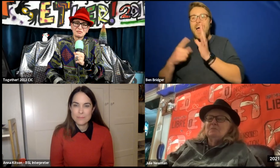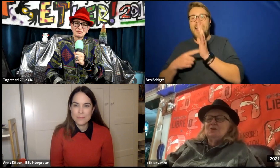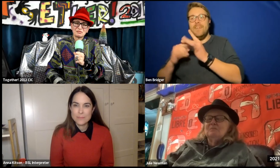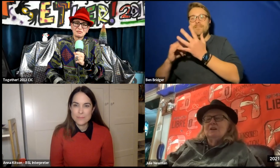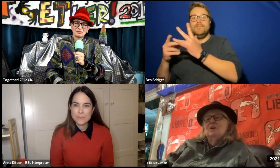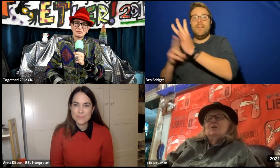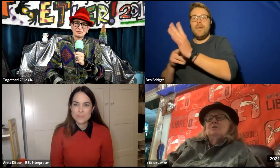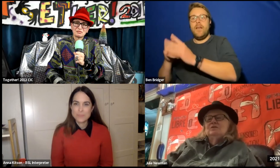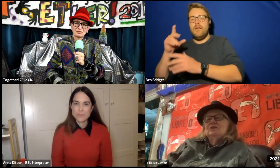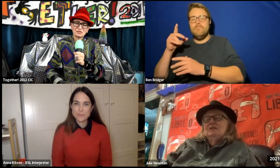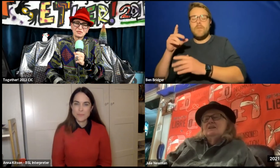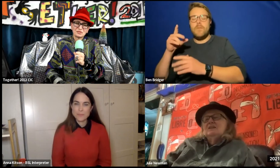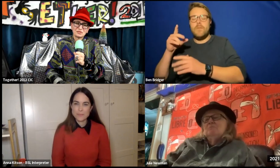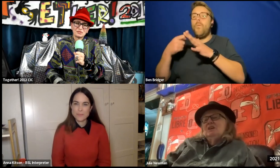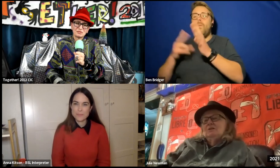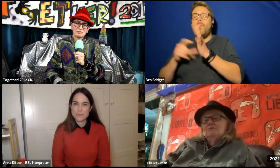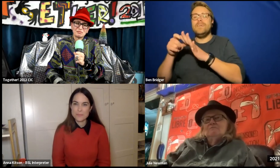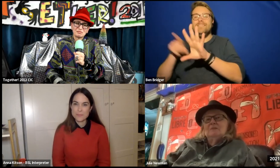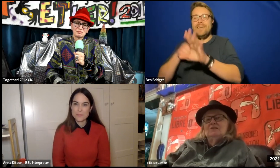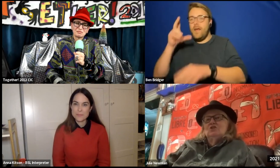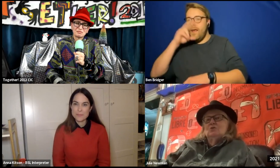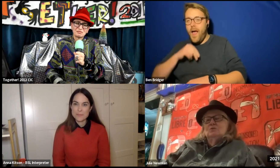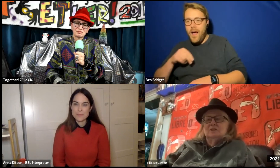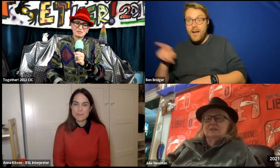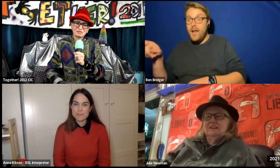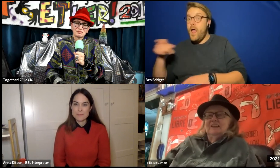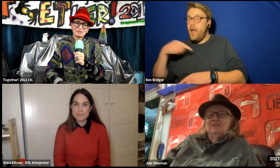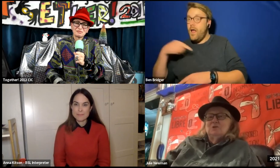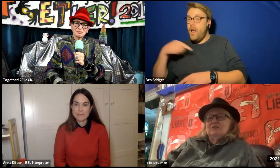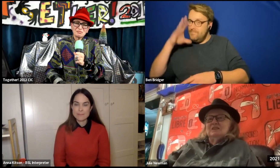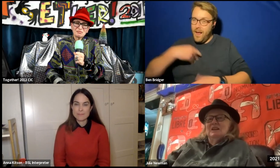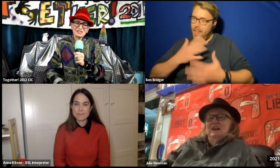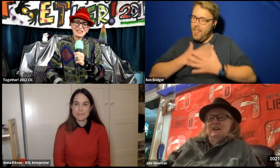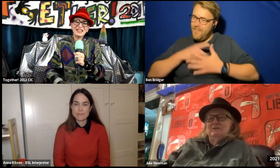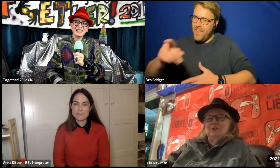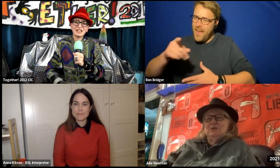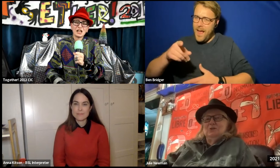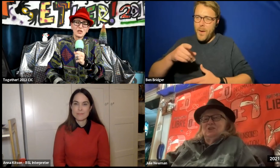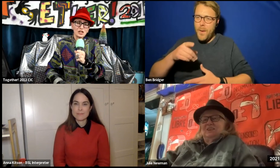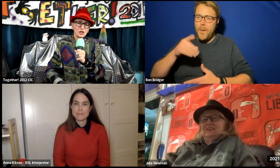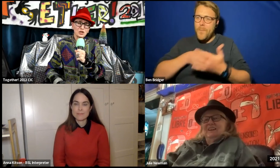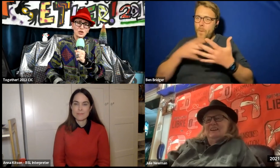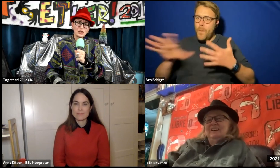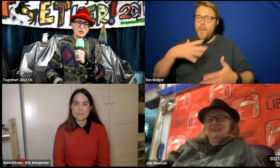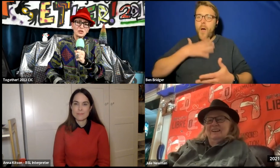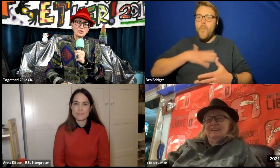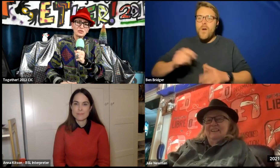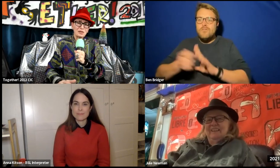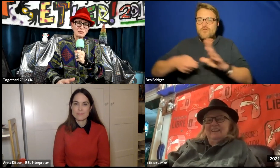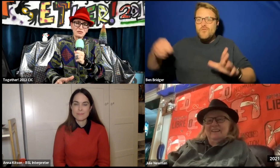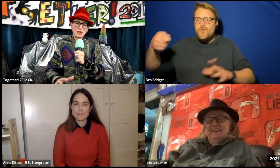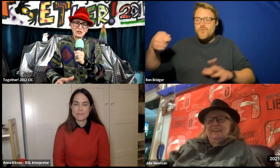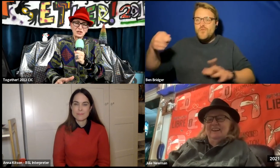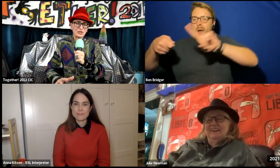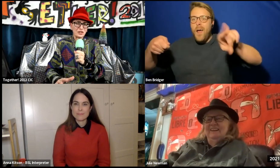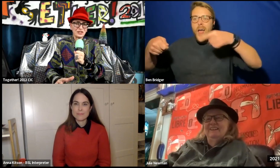poem and I want to lick the blood off my sword in the near future. This is a family friendly --